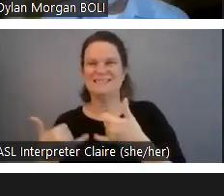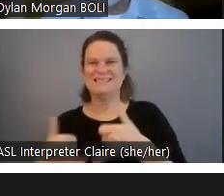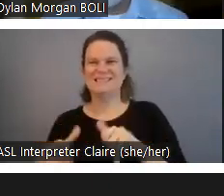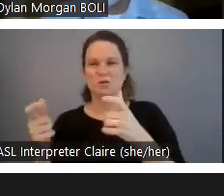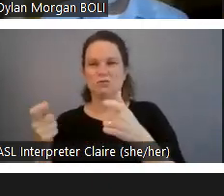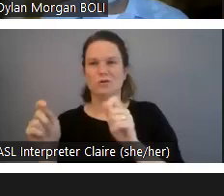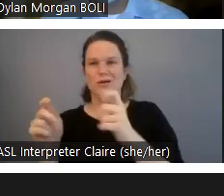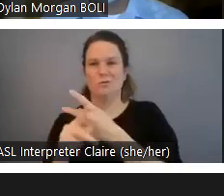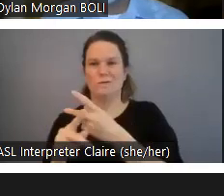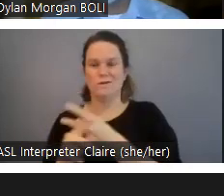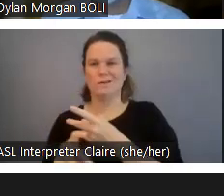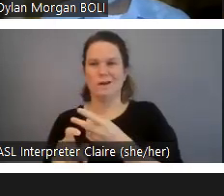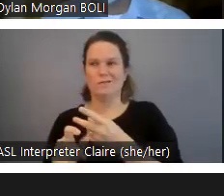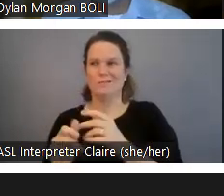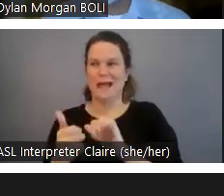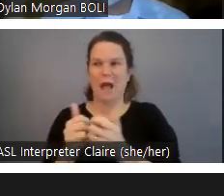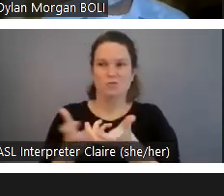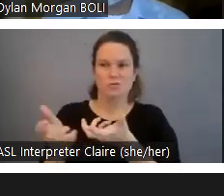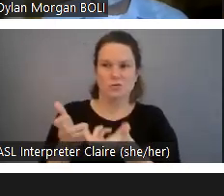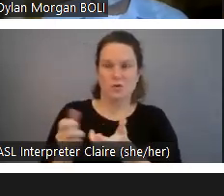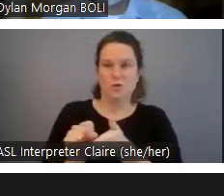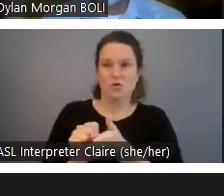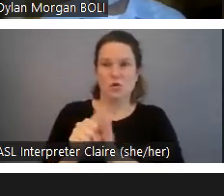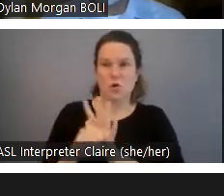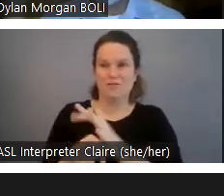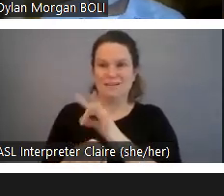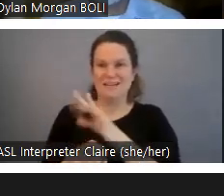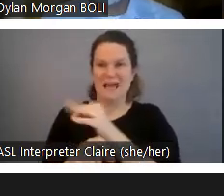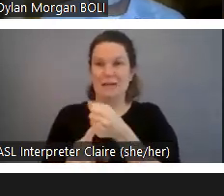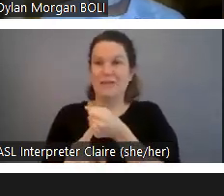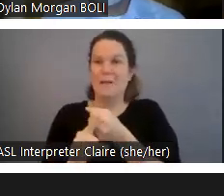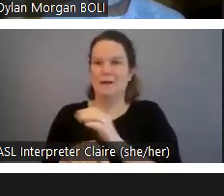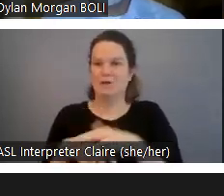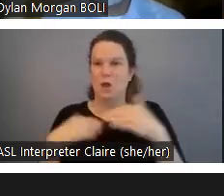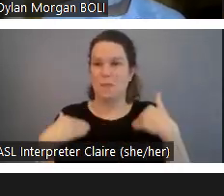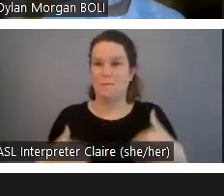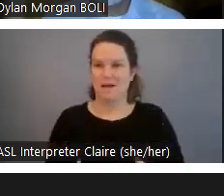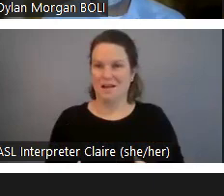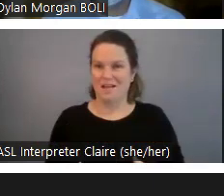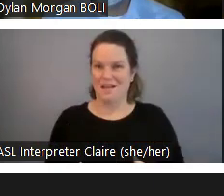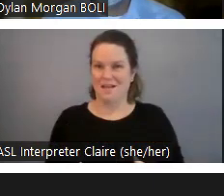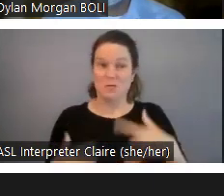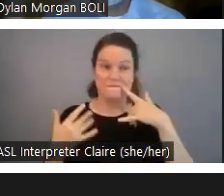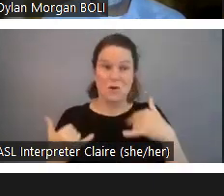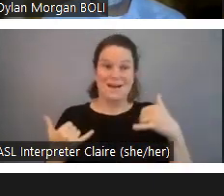not only COVID-19 but its long-term impacts on the body. And so, in that